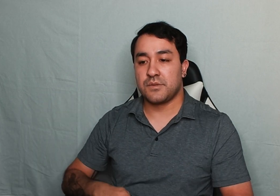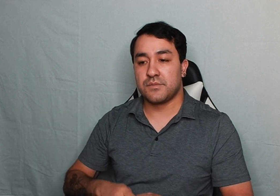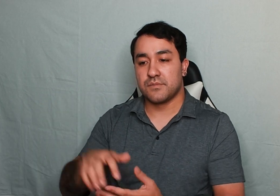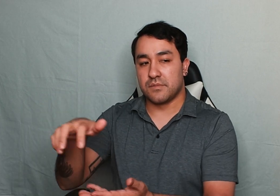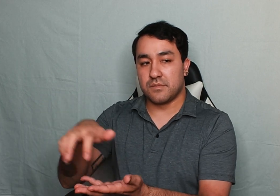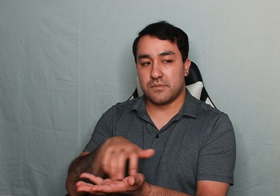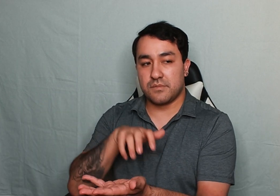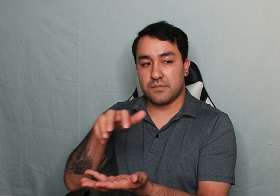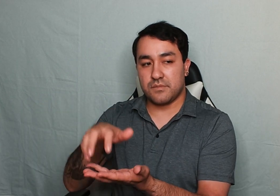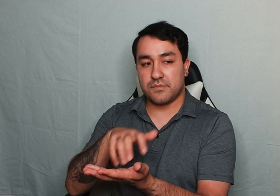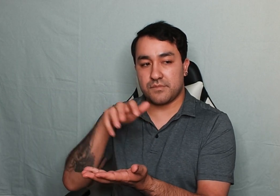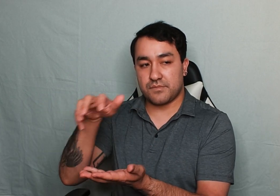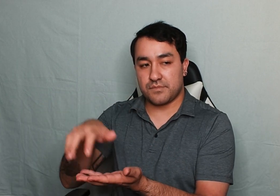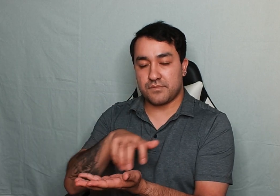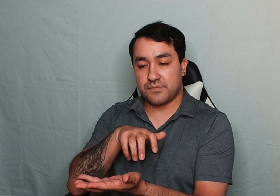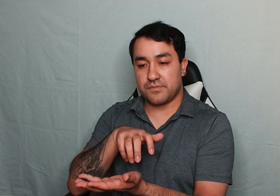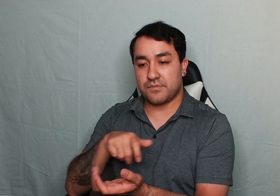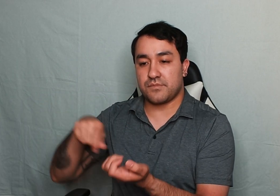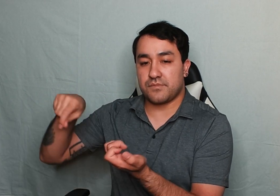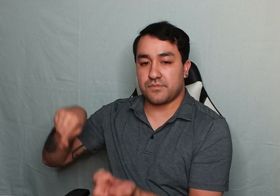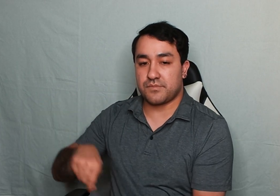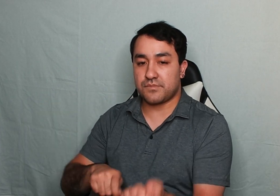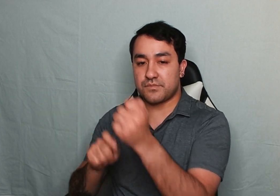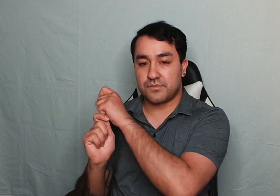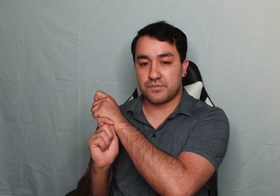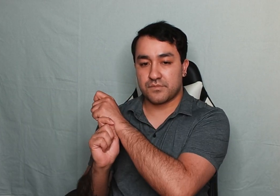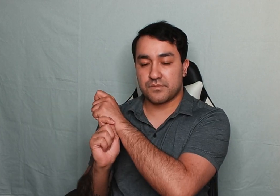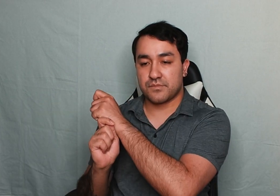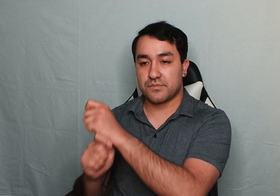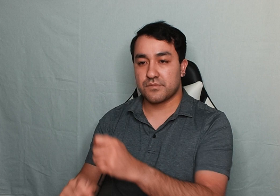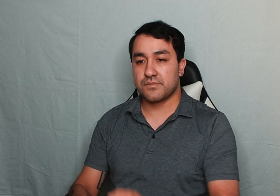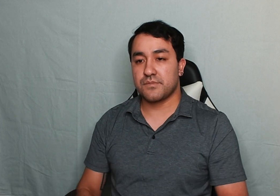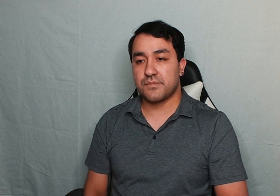TO-RAKE TO-SHOVEL